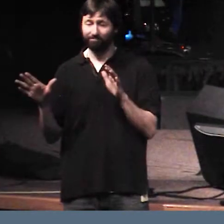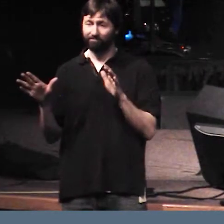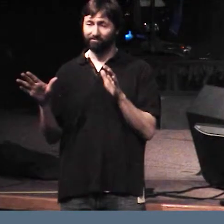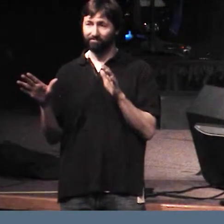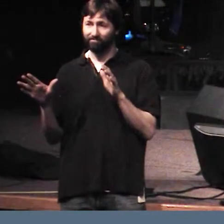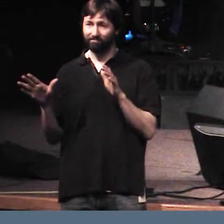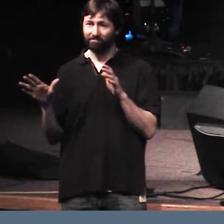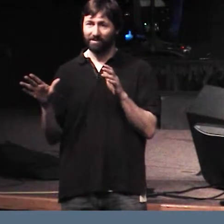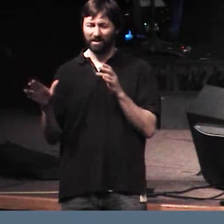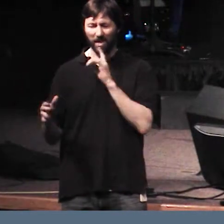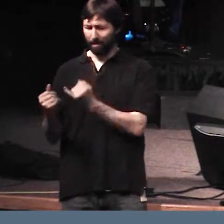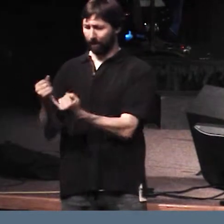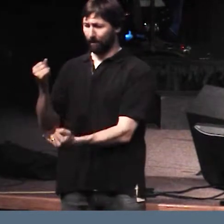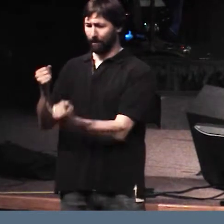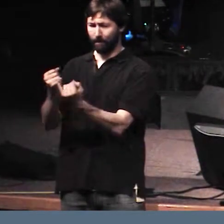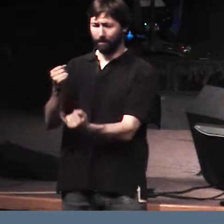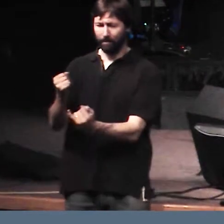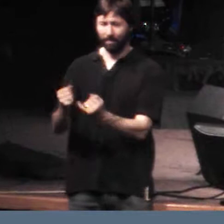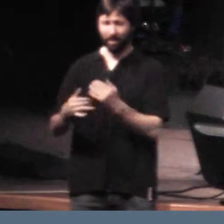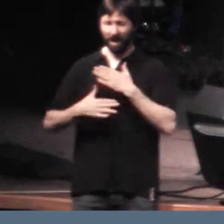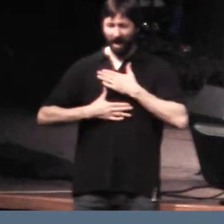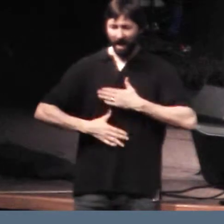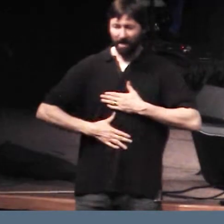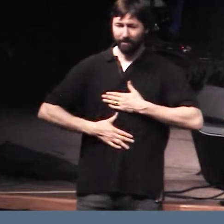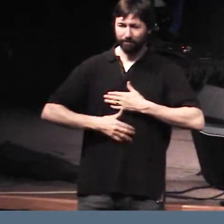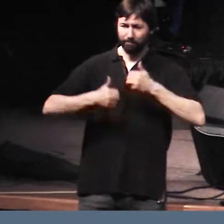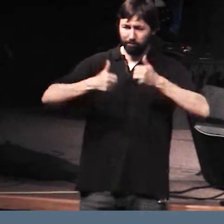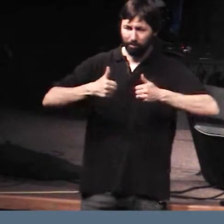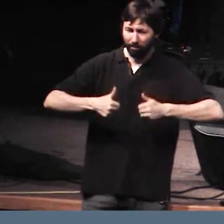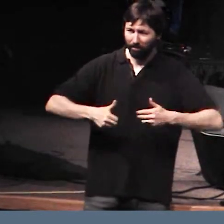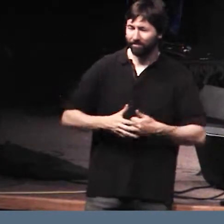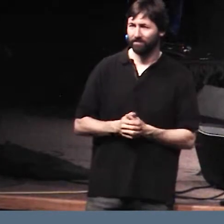They needed these skinny little scrawny kids they needed some more falafel and things like that but anyway they're